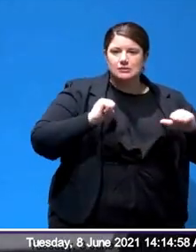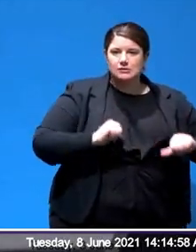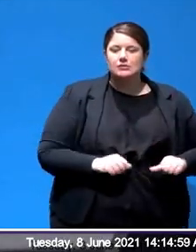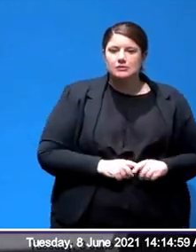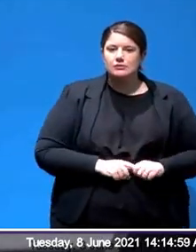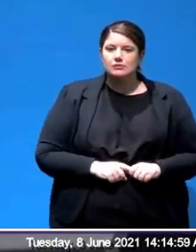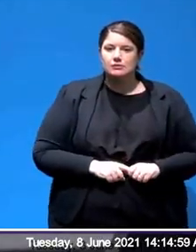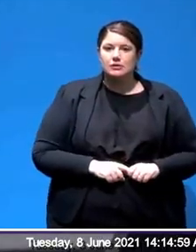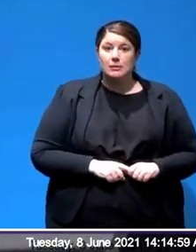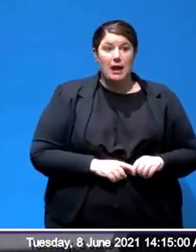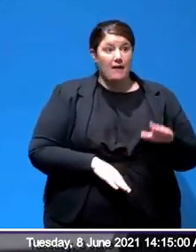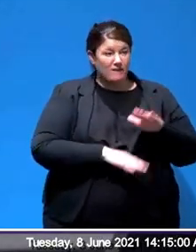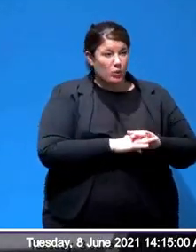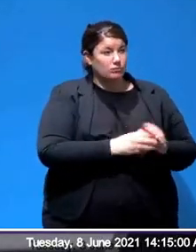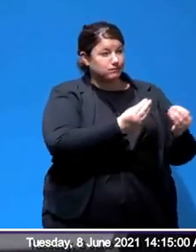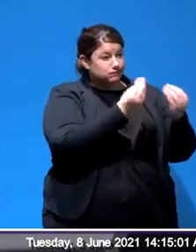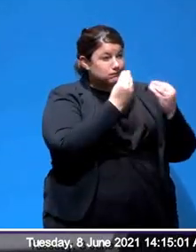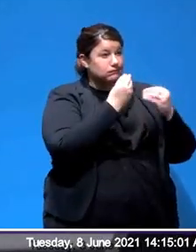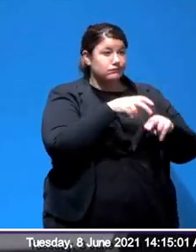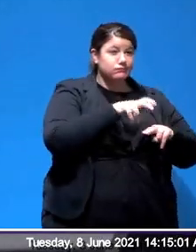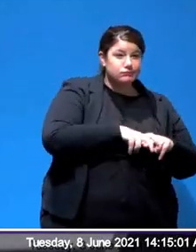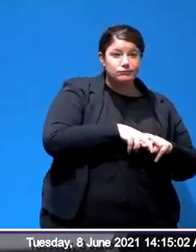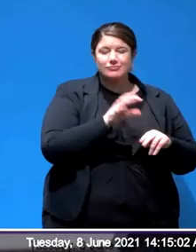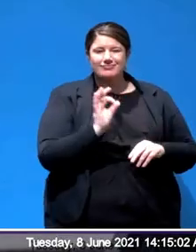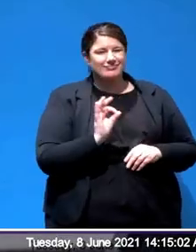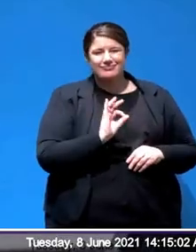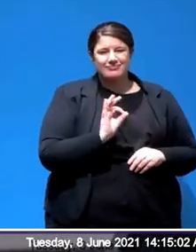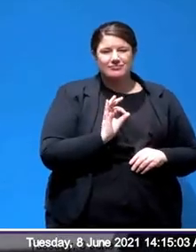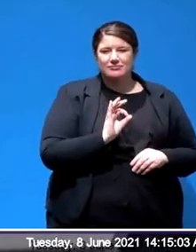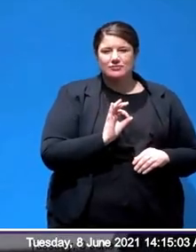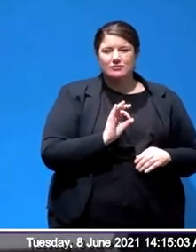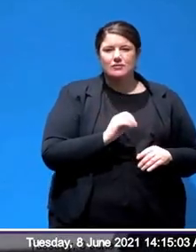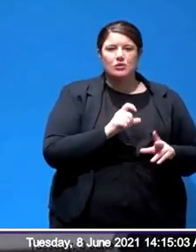There was no formal training around entering in RiskMan, it was done over the phone.